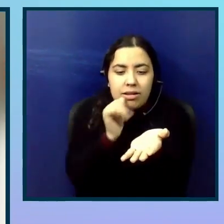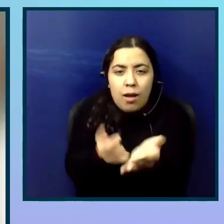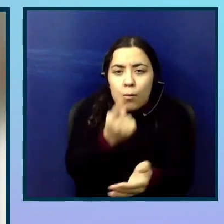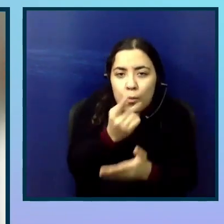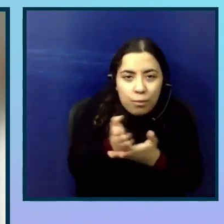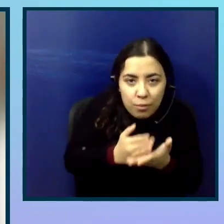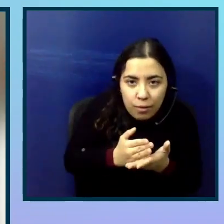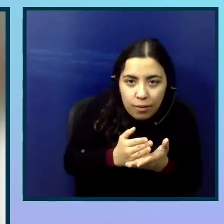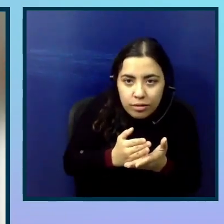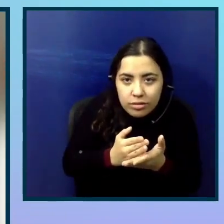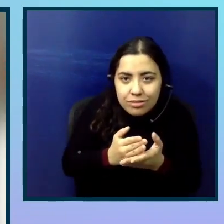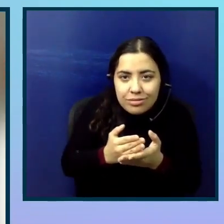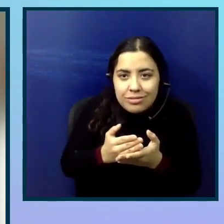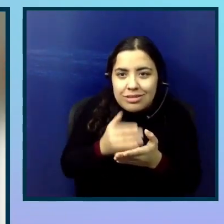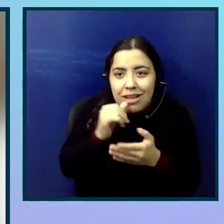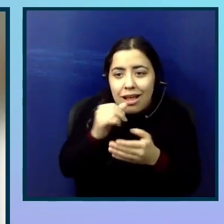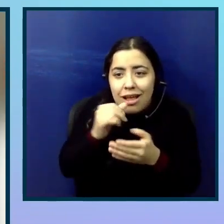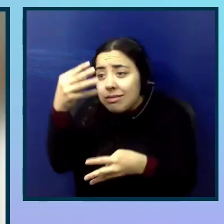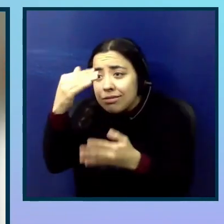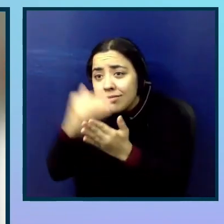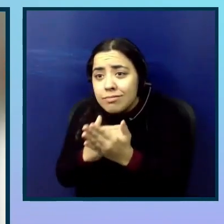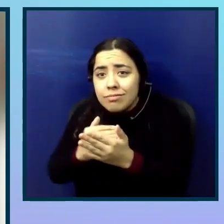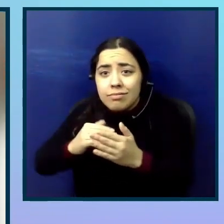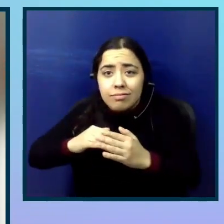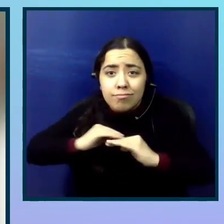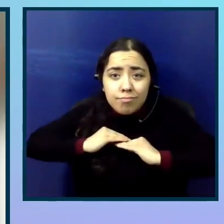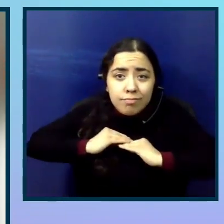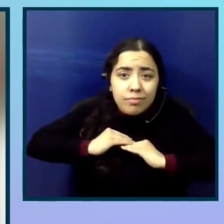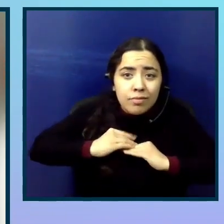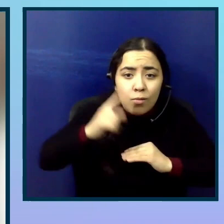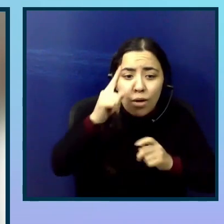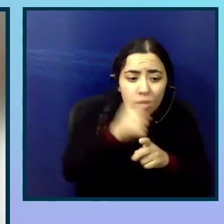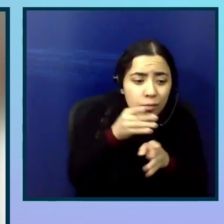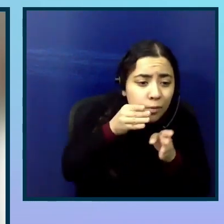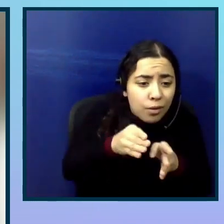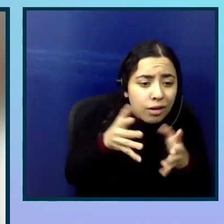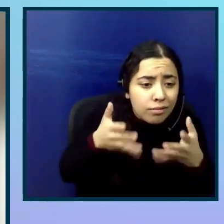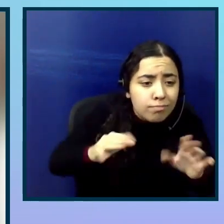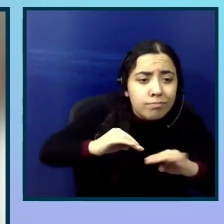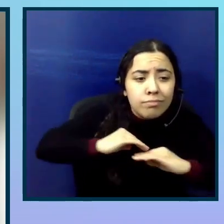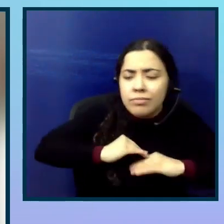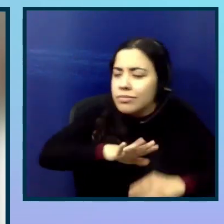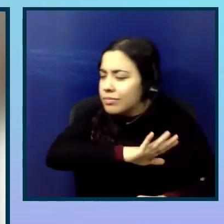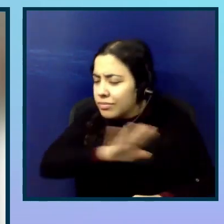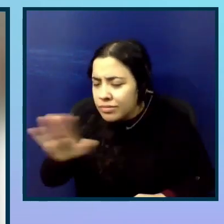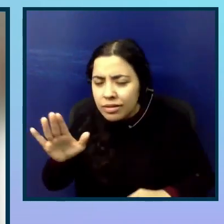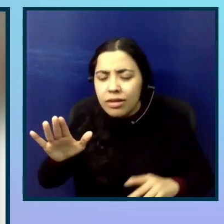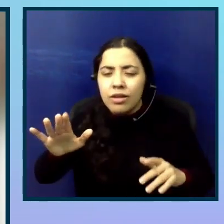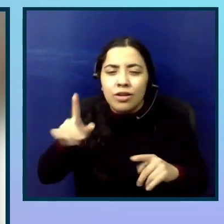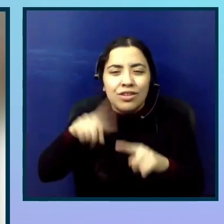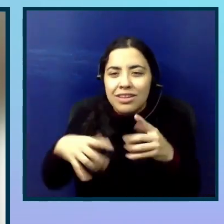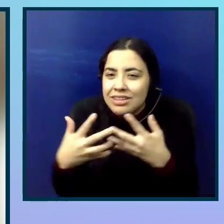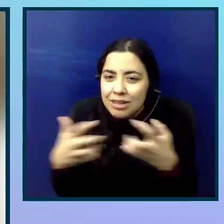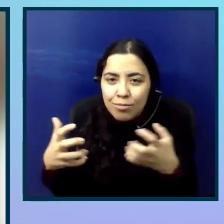it's so much more. And I think you can't separate the two things out, you know, accessibility is not just about function.